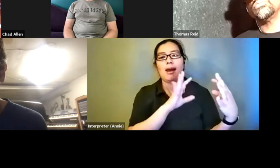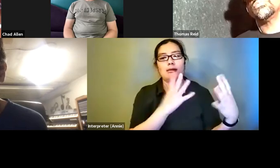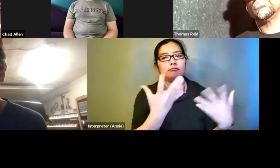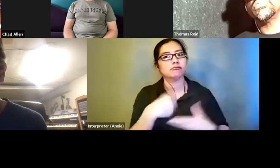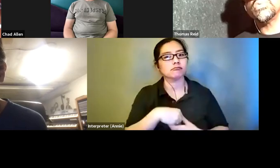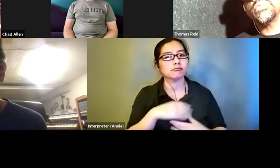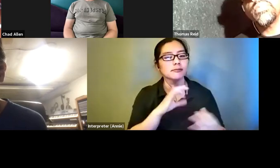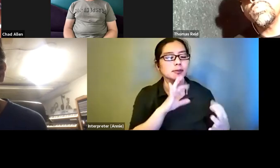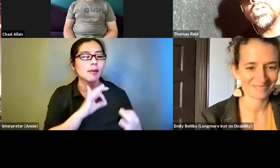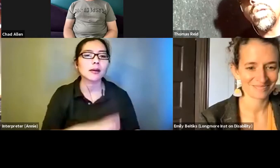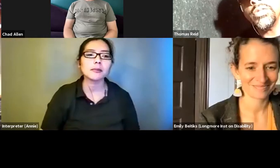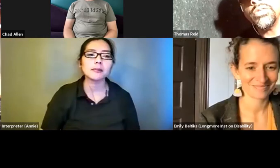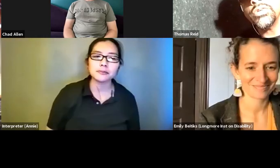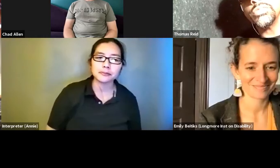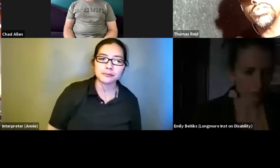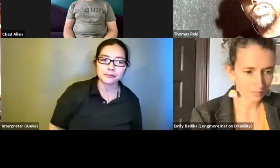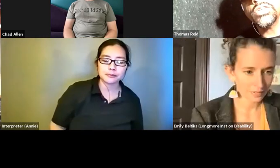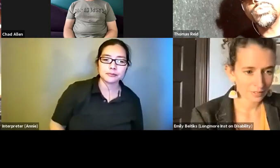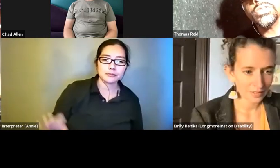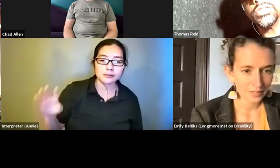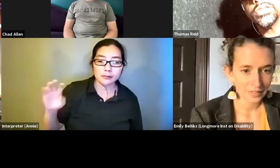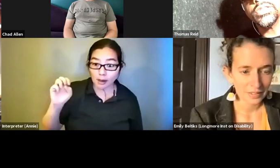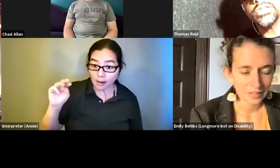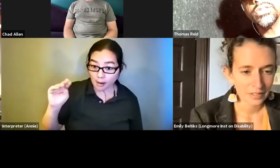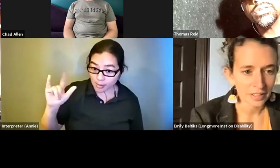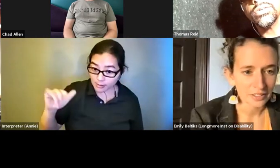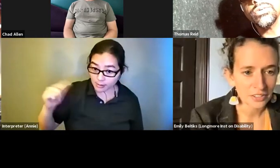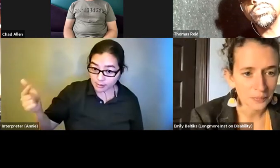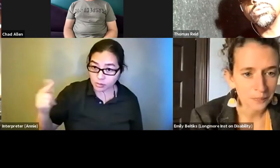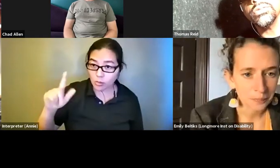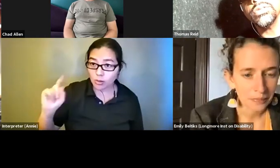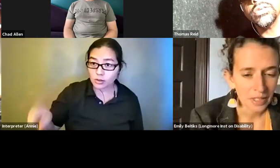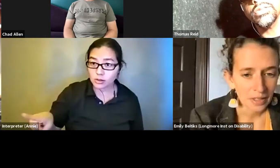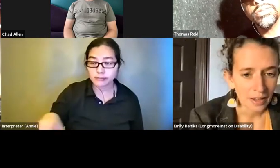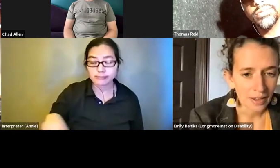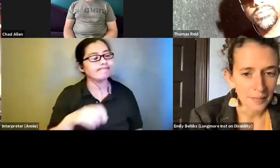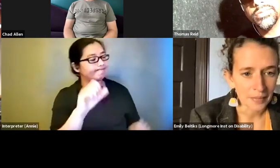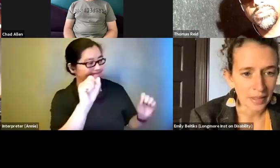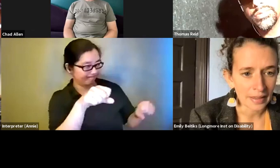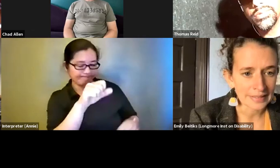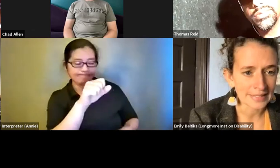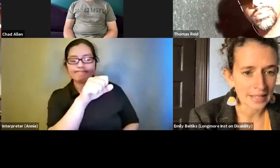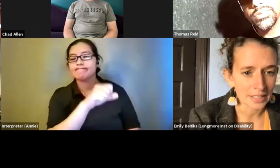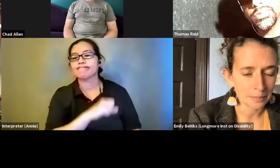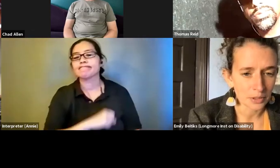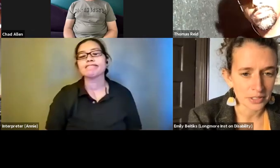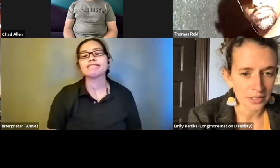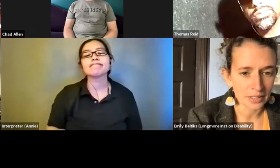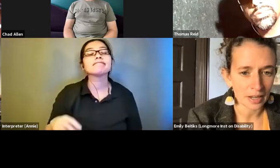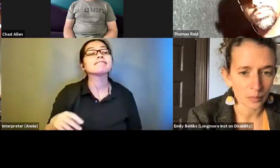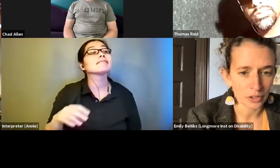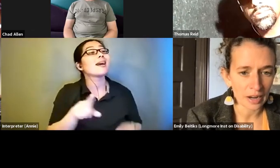: Emily, you want to jump to the next one. Emily Beitiks: Can do. As a sited person I wonder